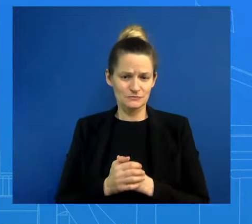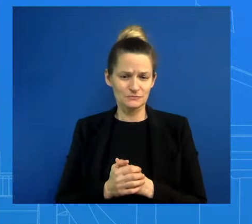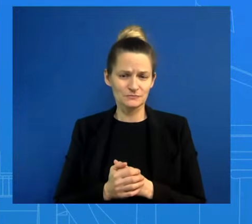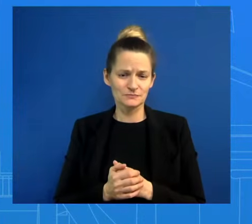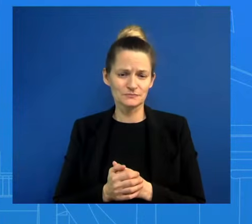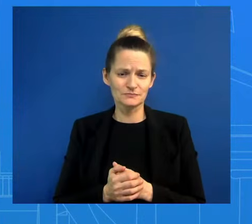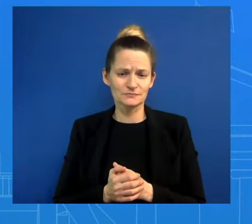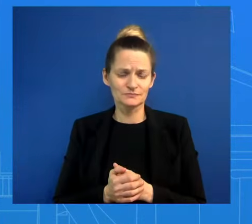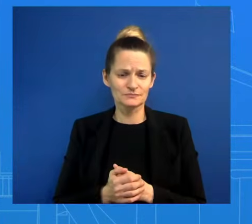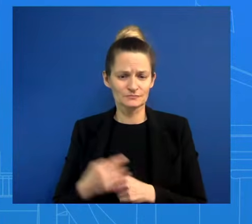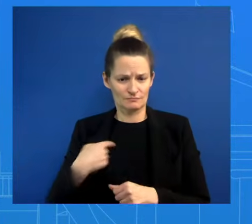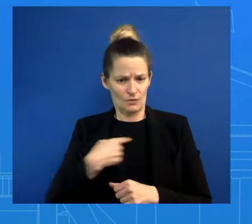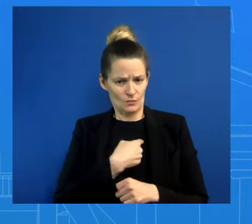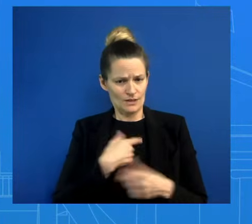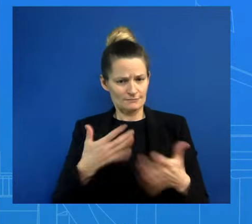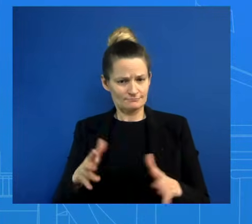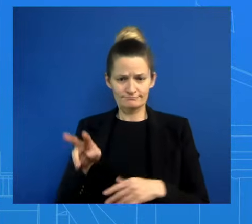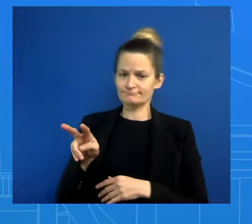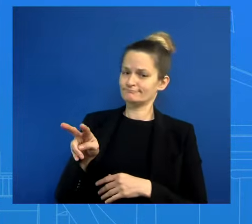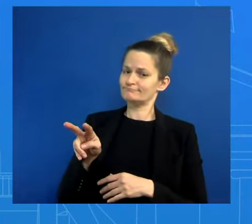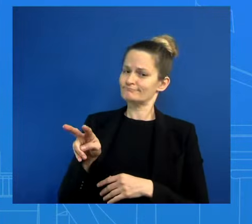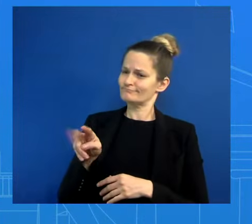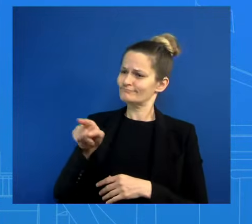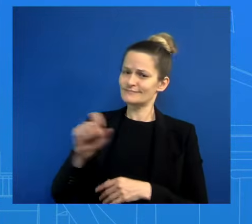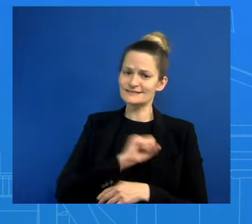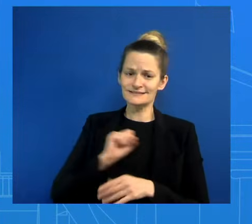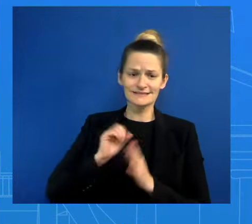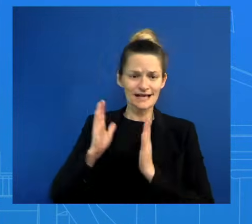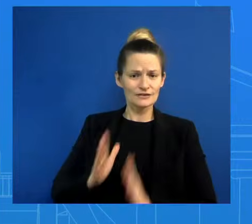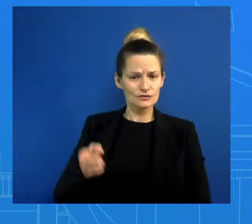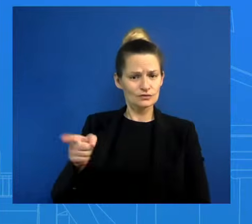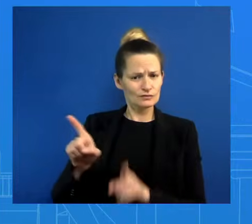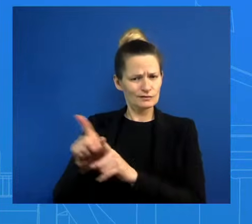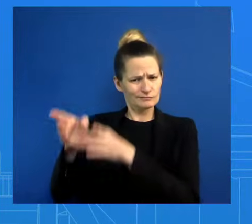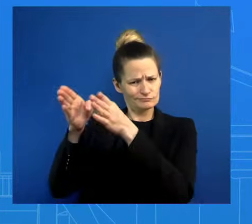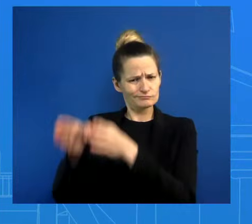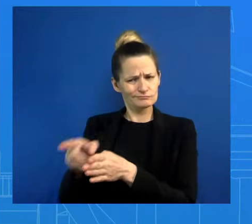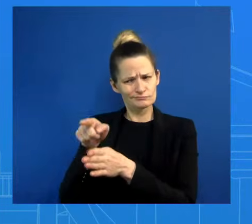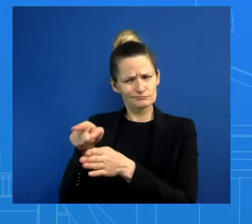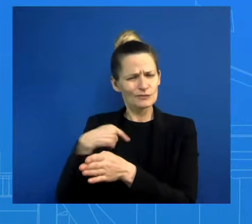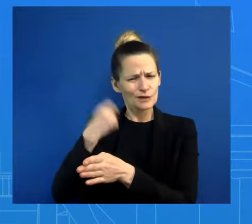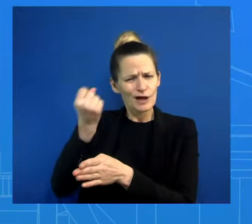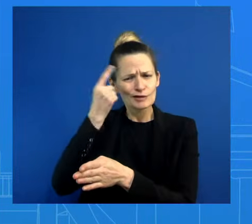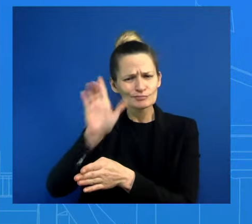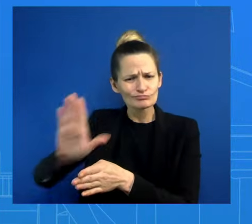on some of the most historic pieces of legislation that you all -- all have covered in this administration,